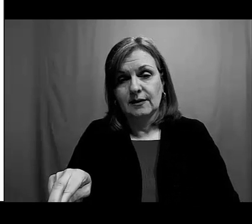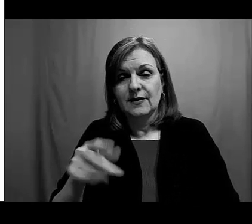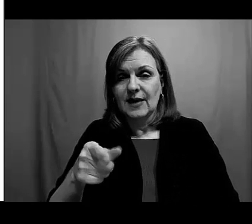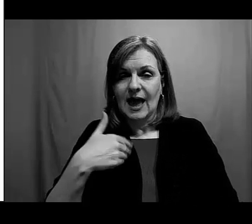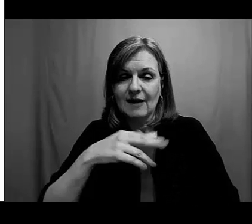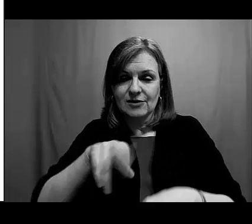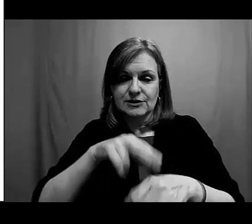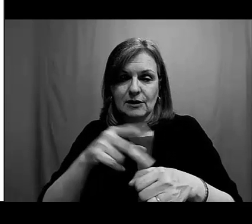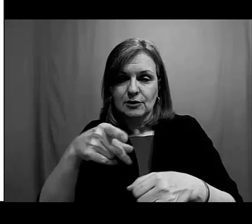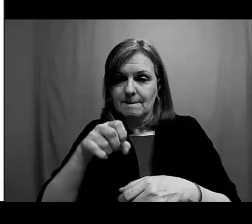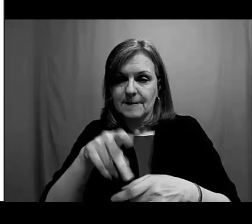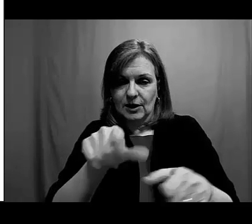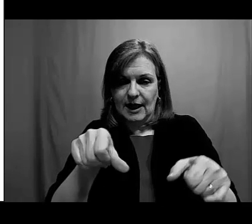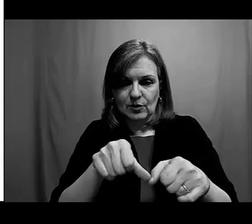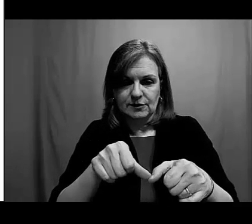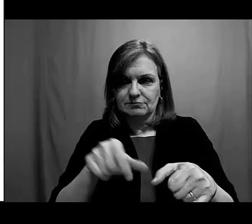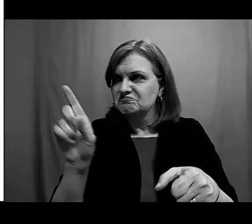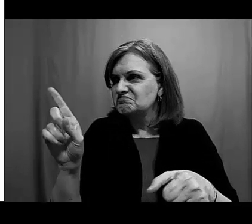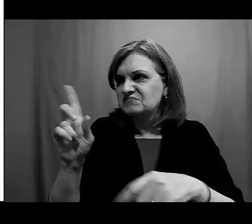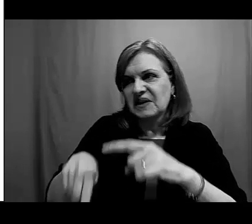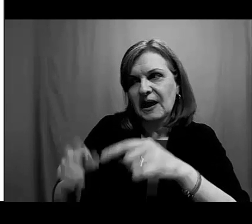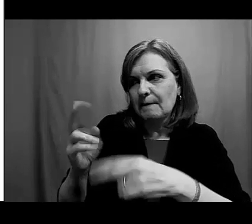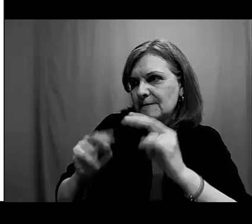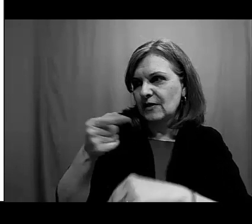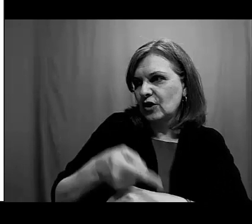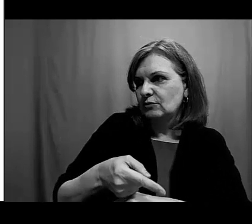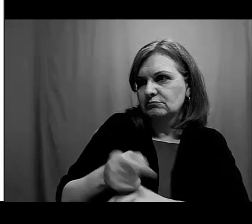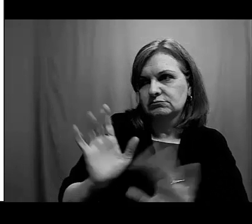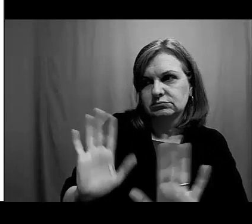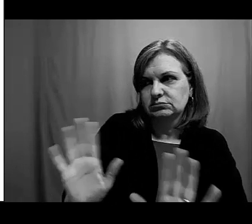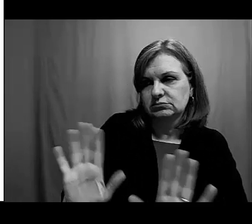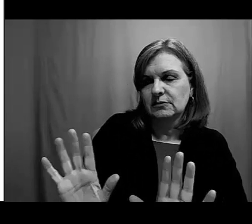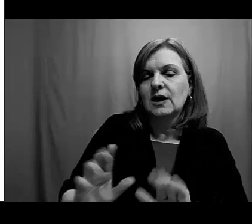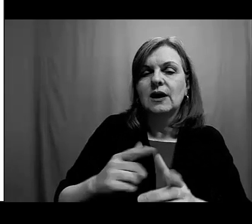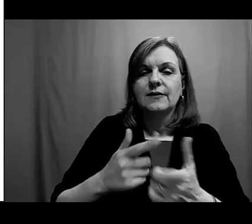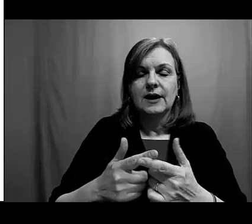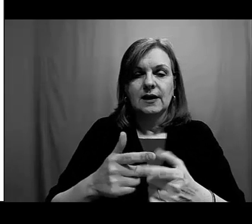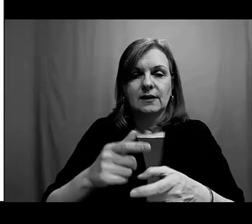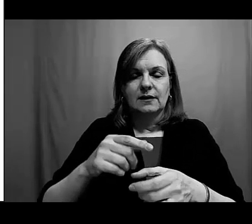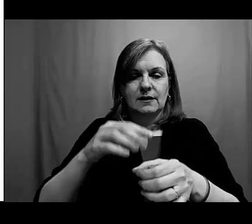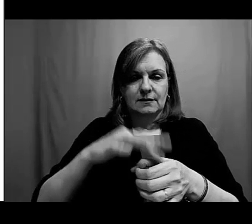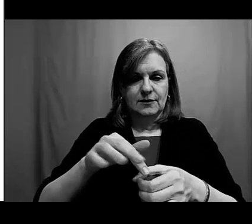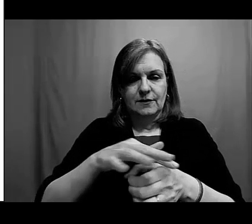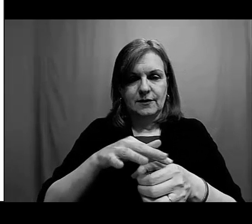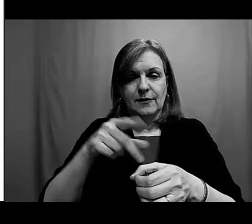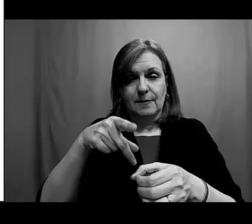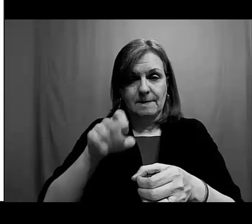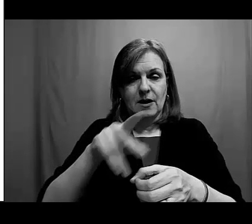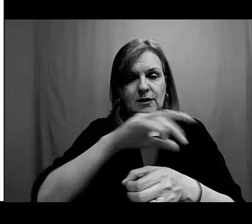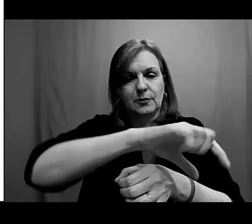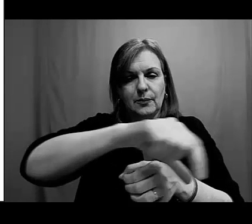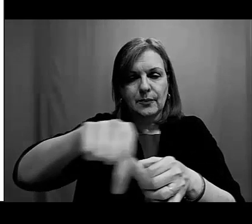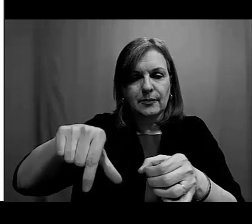parklands and they say "You can't build here!" And then we have these buffer zones around them so not only do they have these